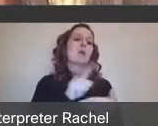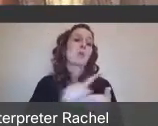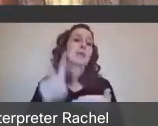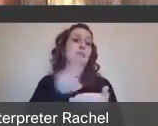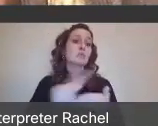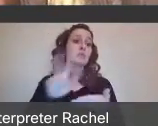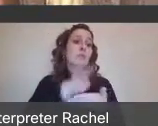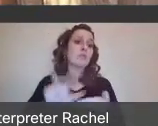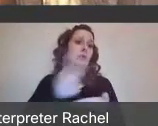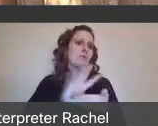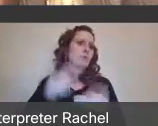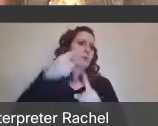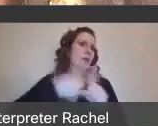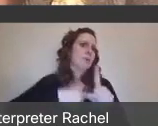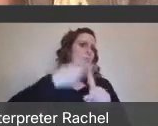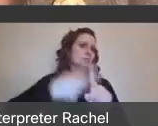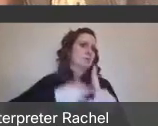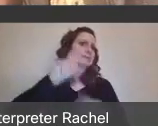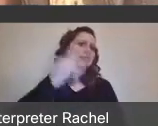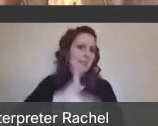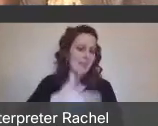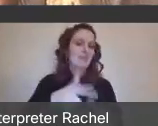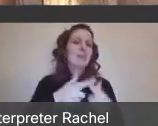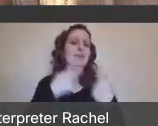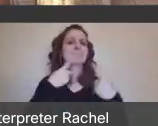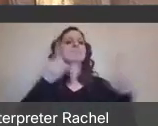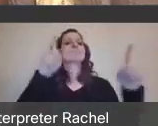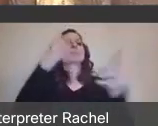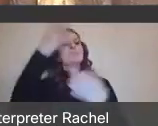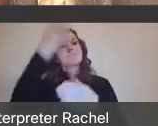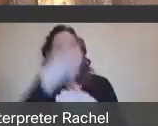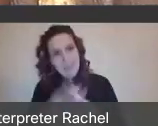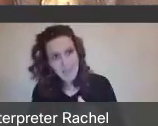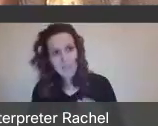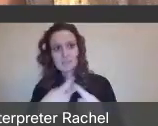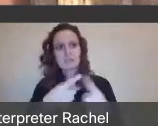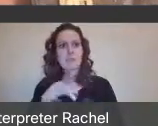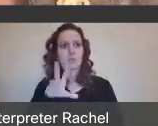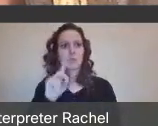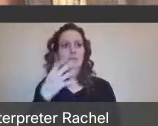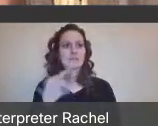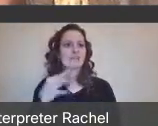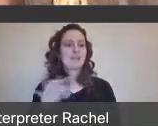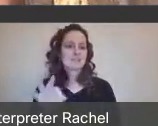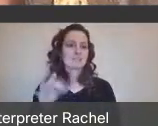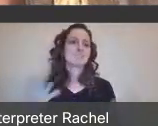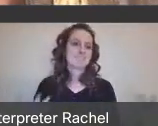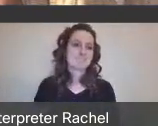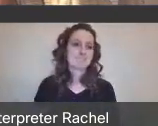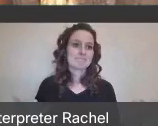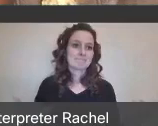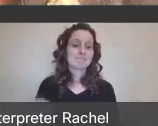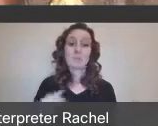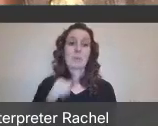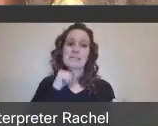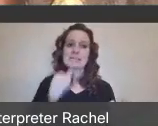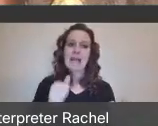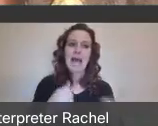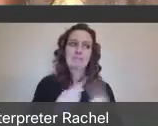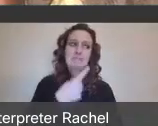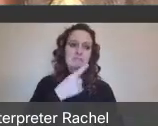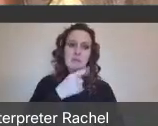a month or even longer before someone passes away from COVID-19. So it's not unusual to see a